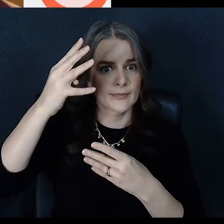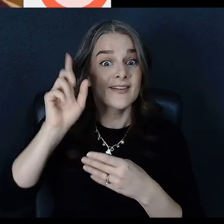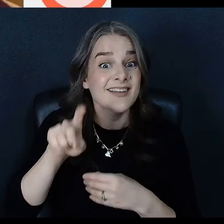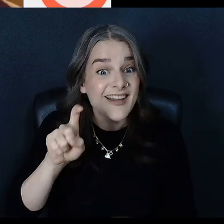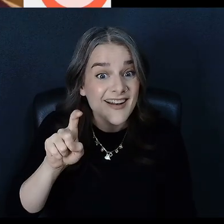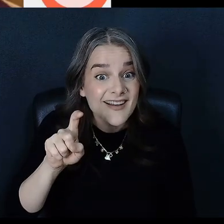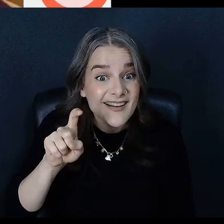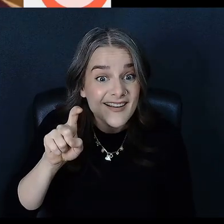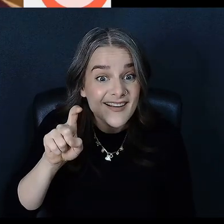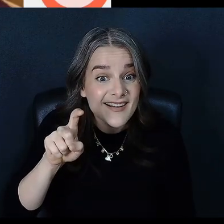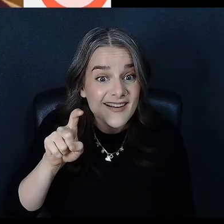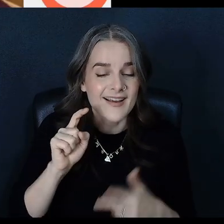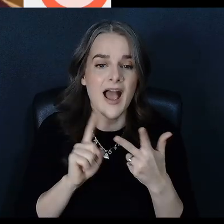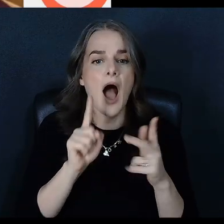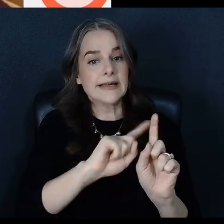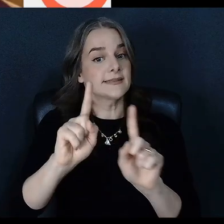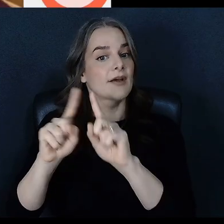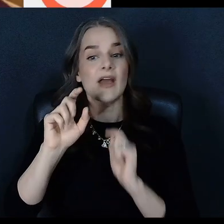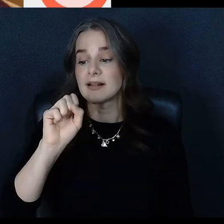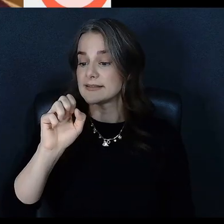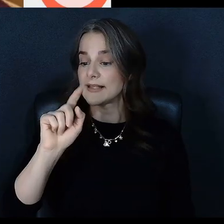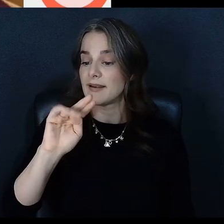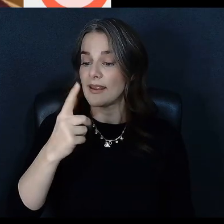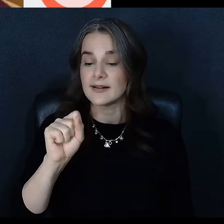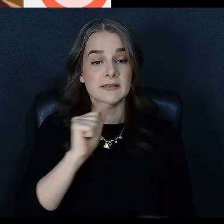And what does that look like as far as the touch access?